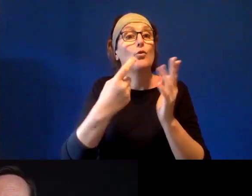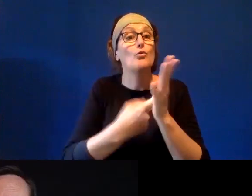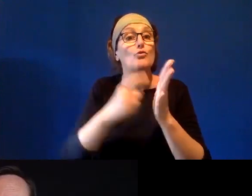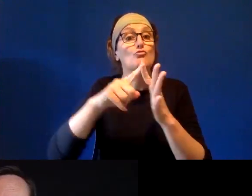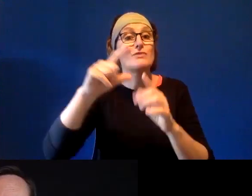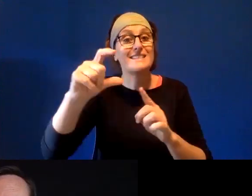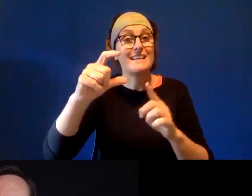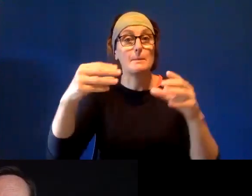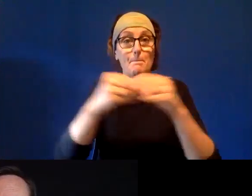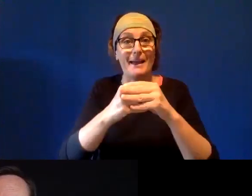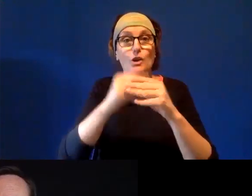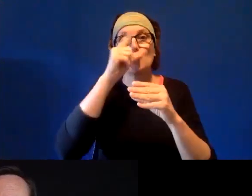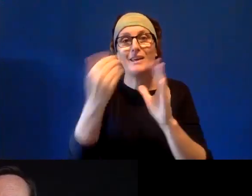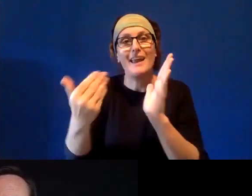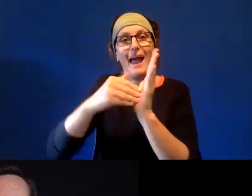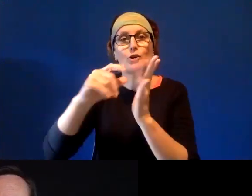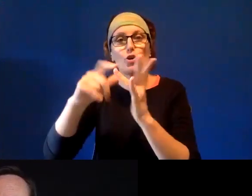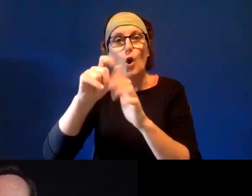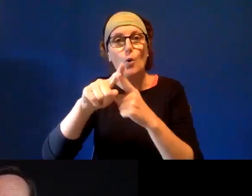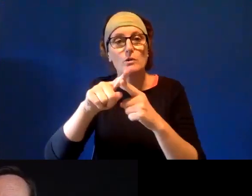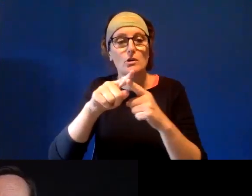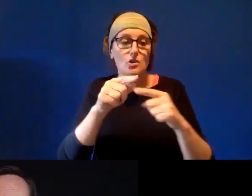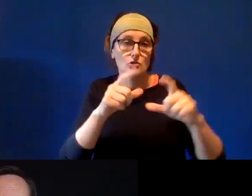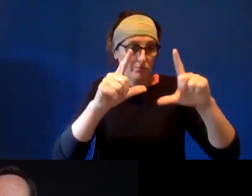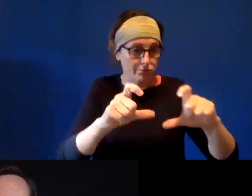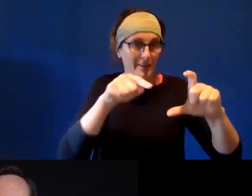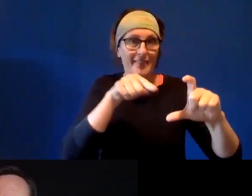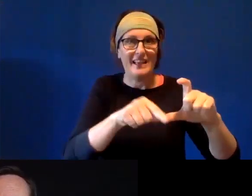say, "These receipts for this car parking this day were for project